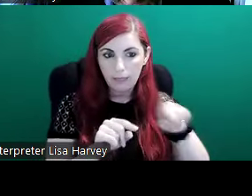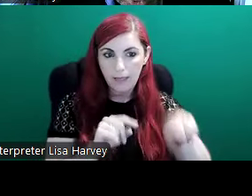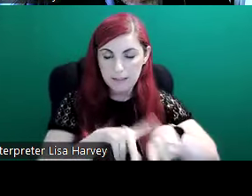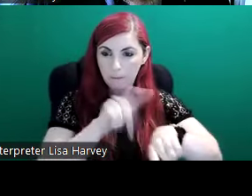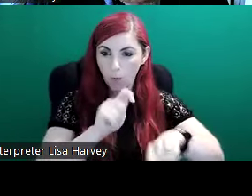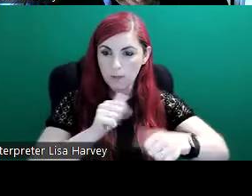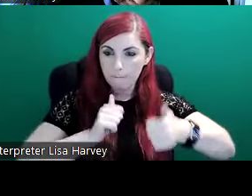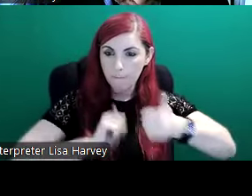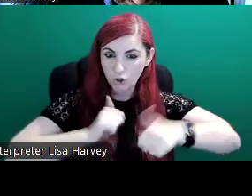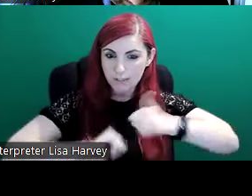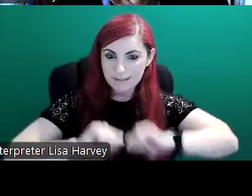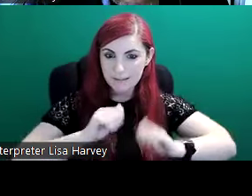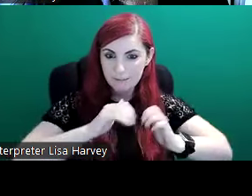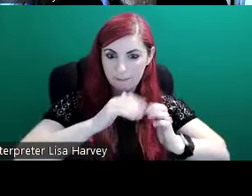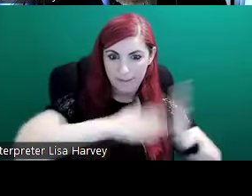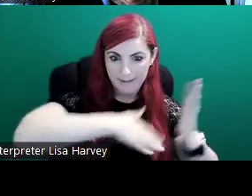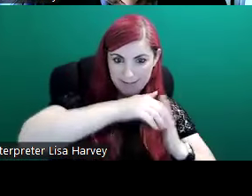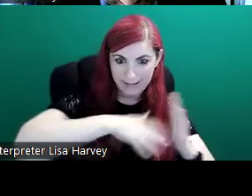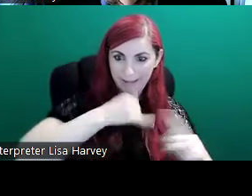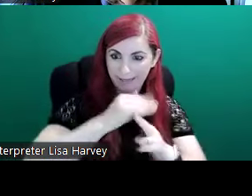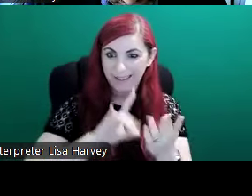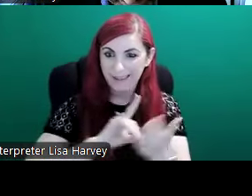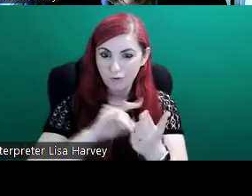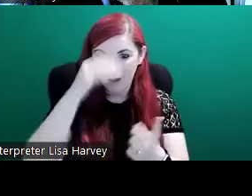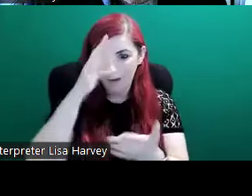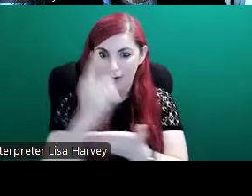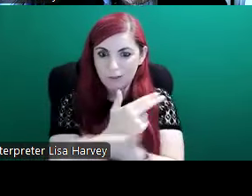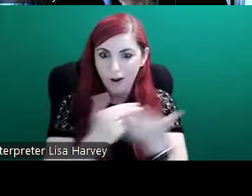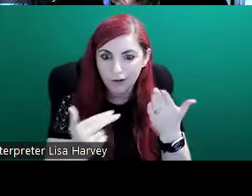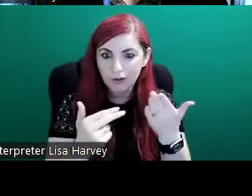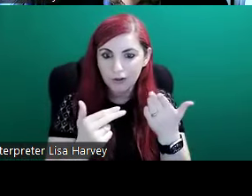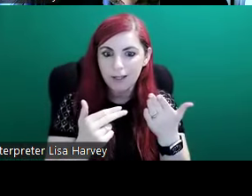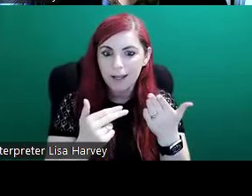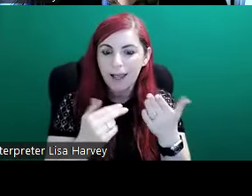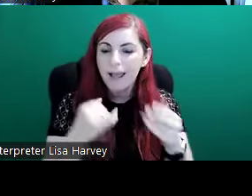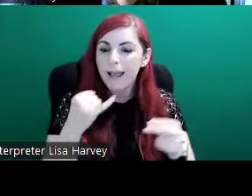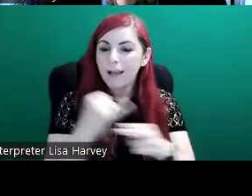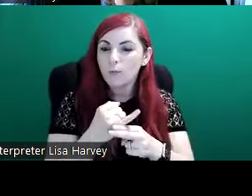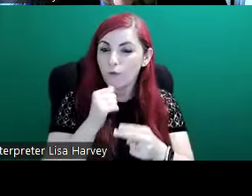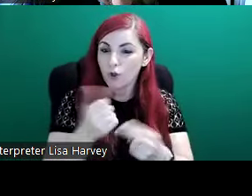the history of Irish art, landing like a comet on exhibition in Dublin in 1923, it